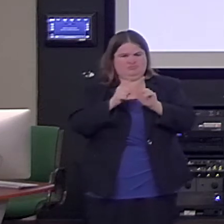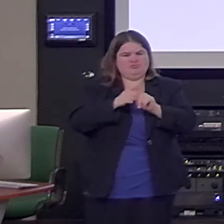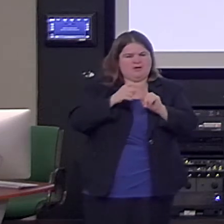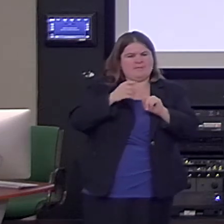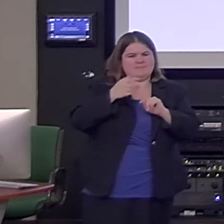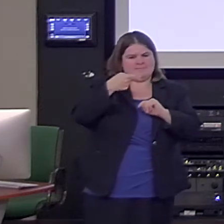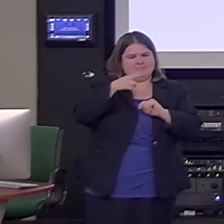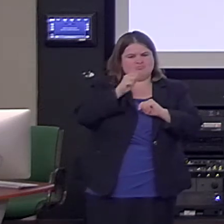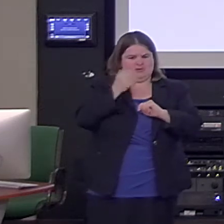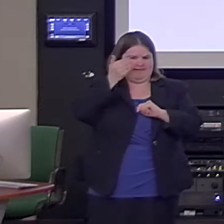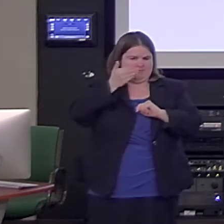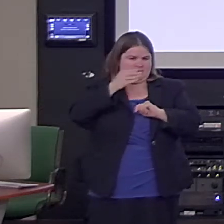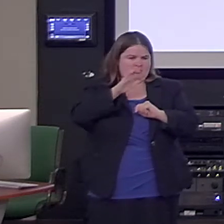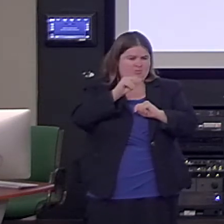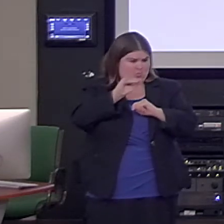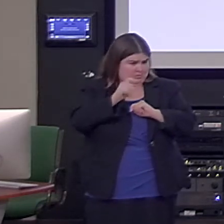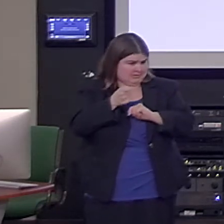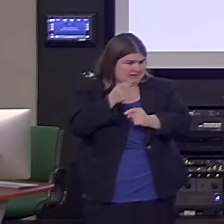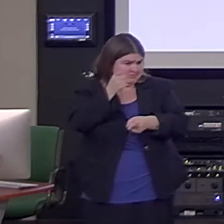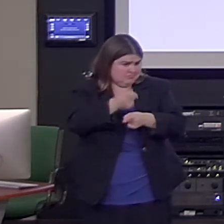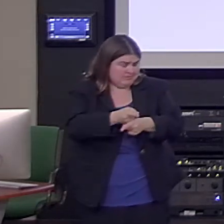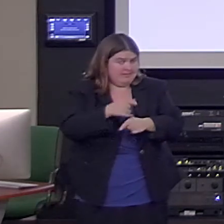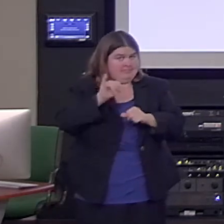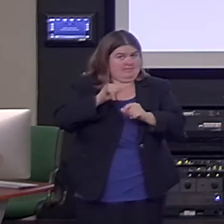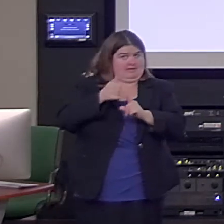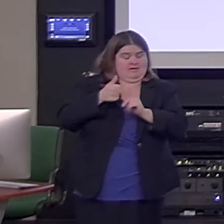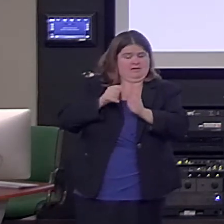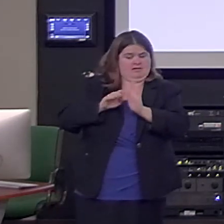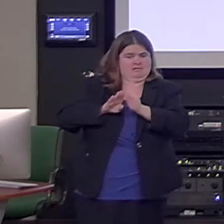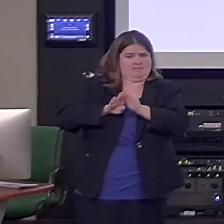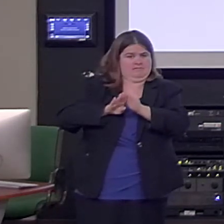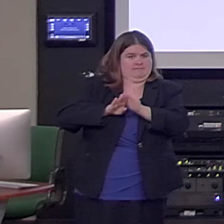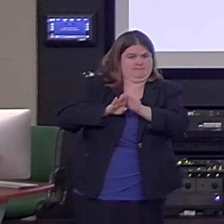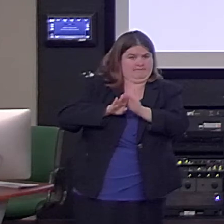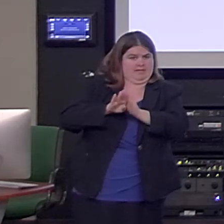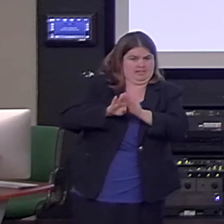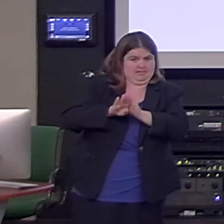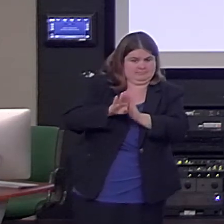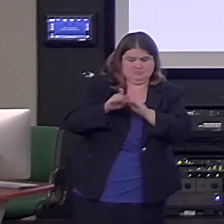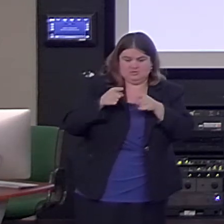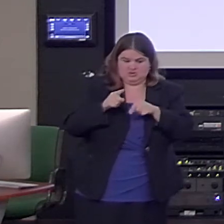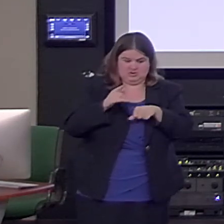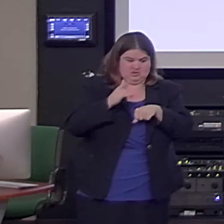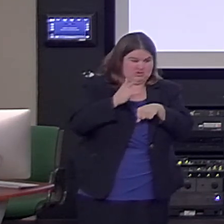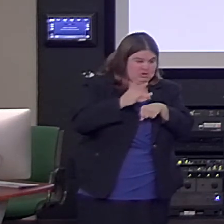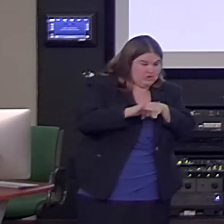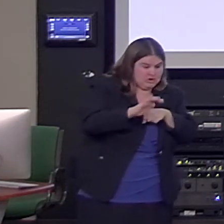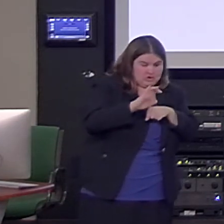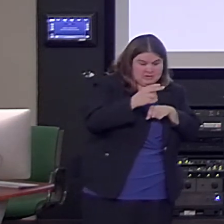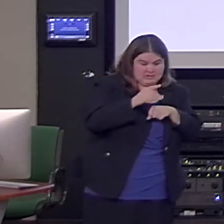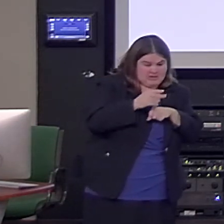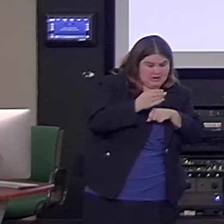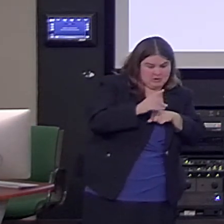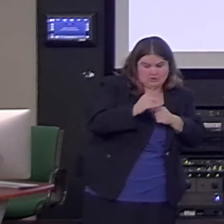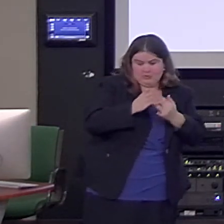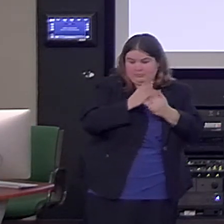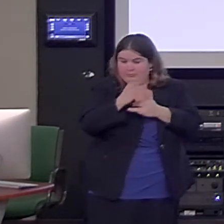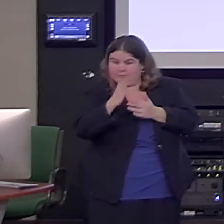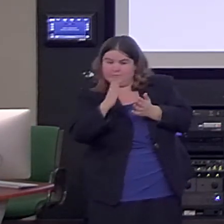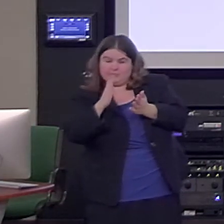Prefrontal cortex seems to be developing in early childhood through middle childhood some people